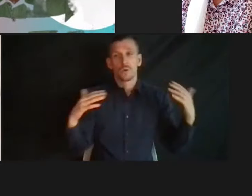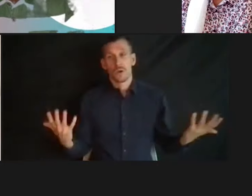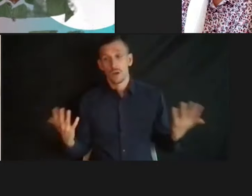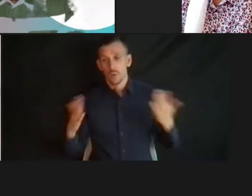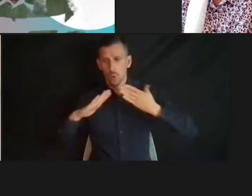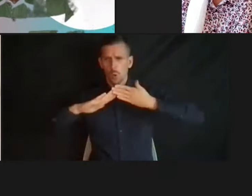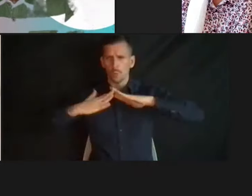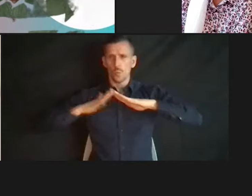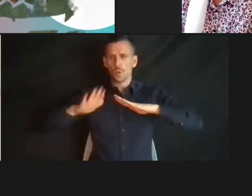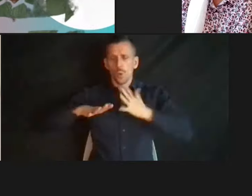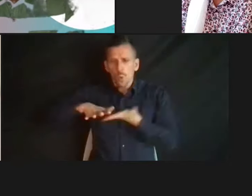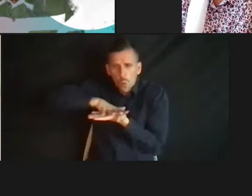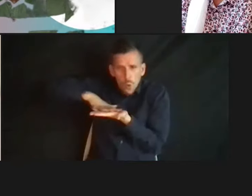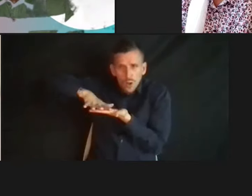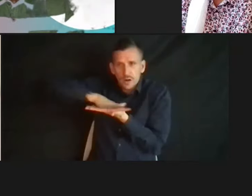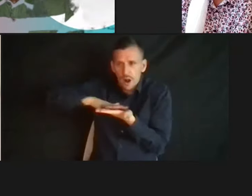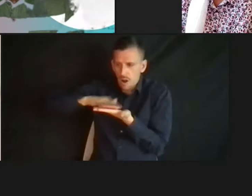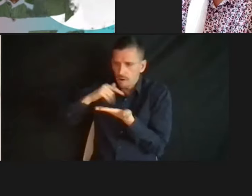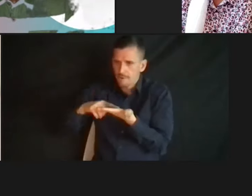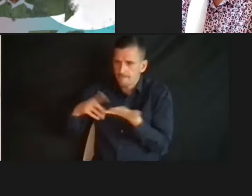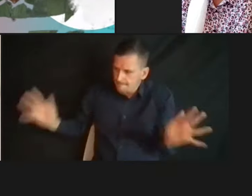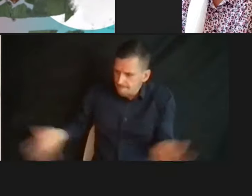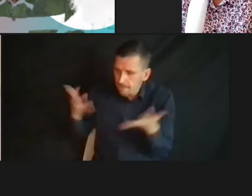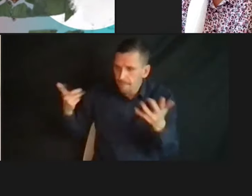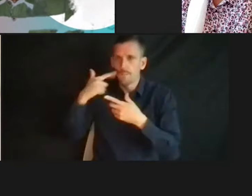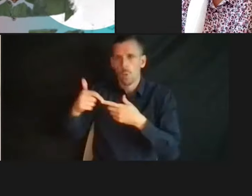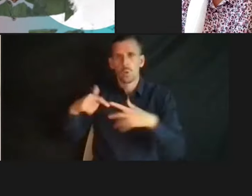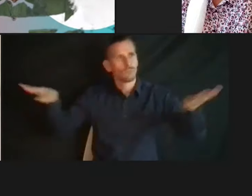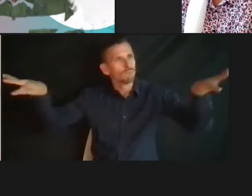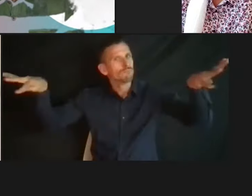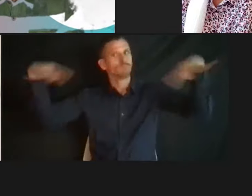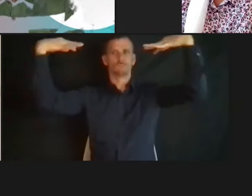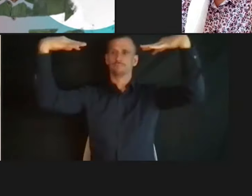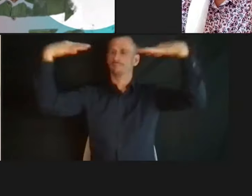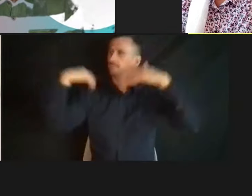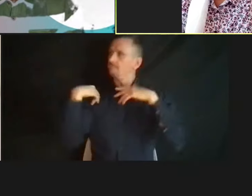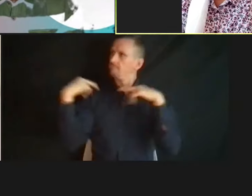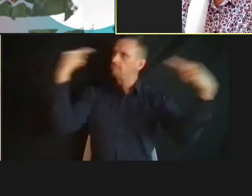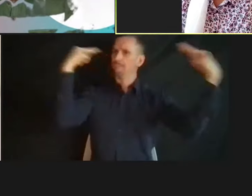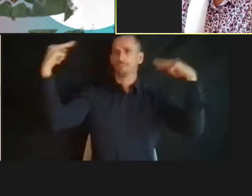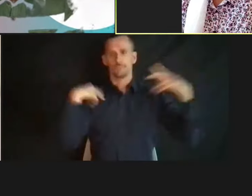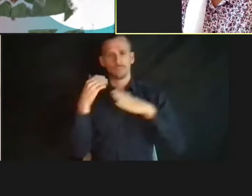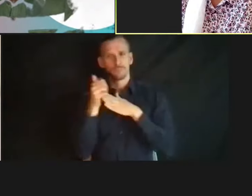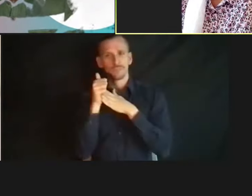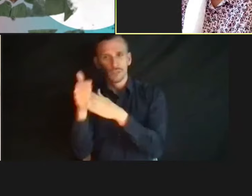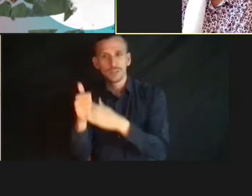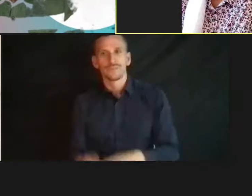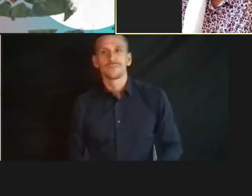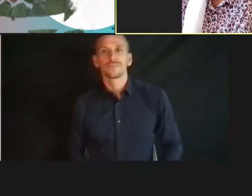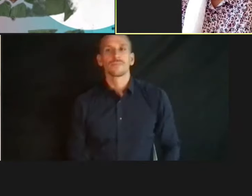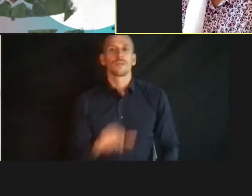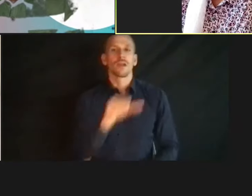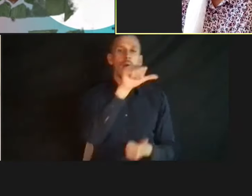followed by Binta, followed by Opira. Over to you. Thank you. [Amina Bintaleb] Regarding this, I believe it's